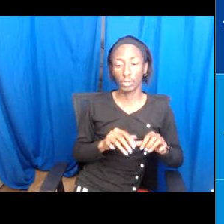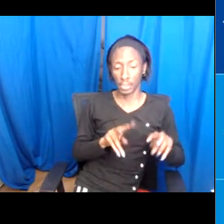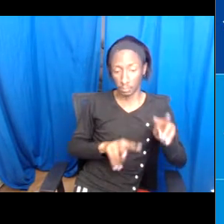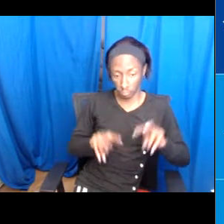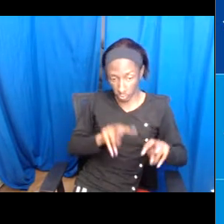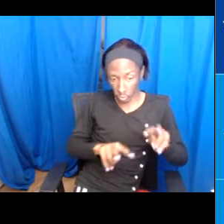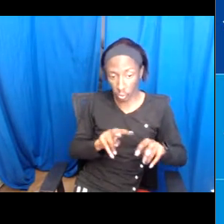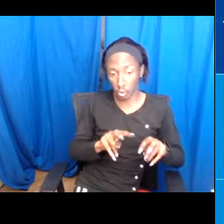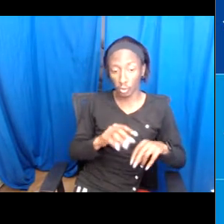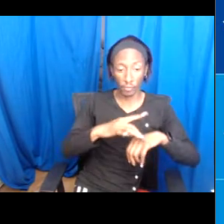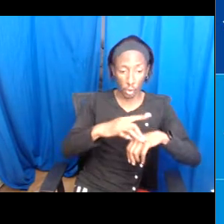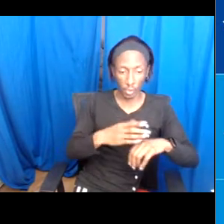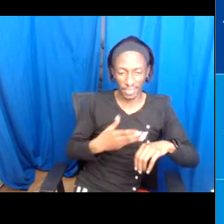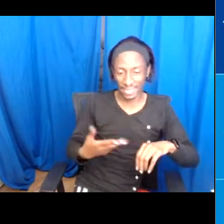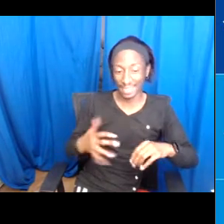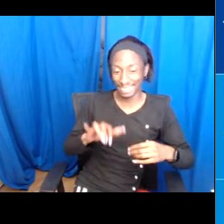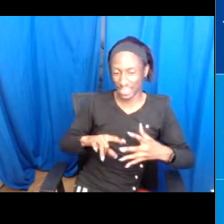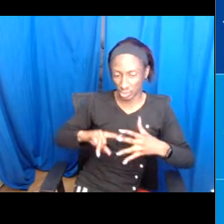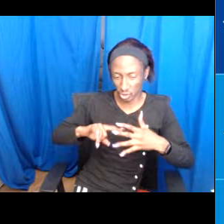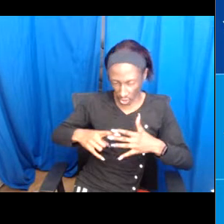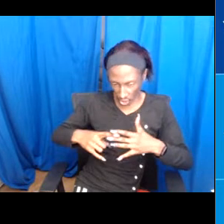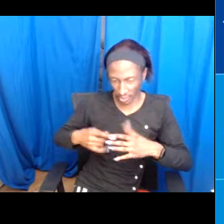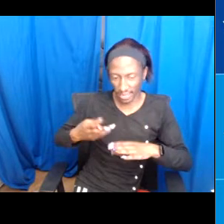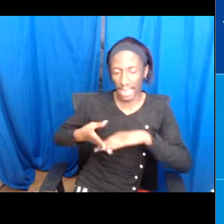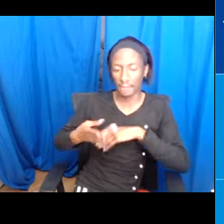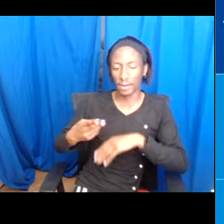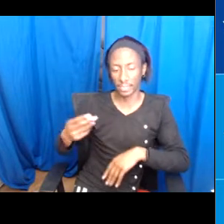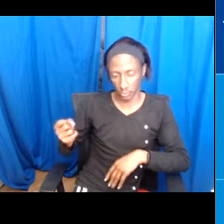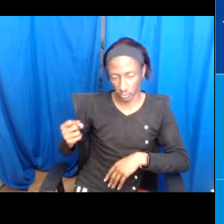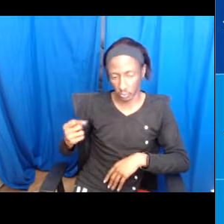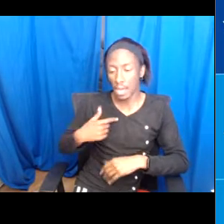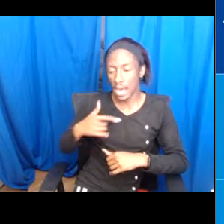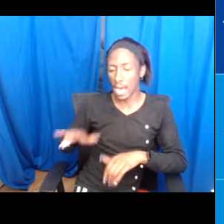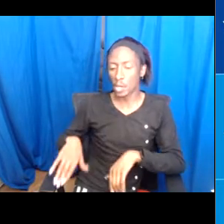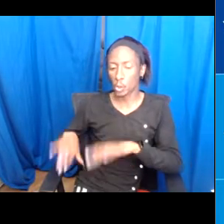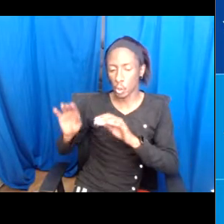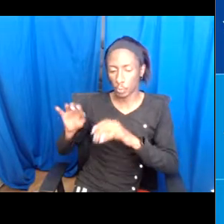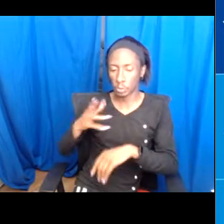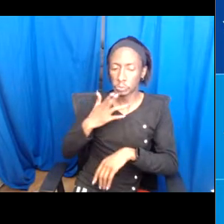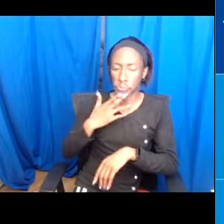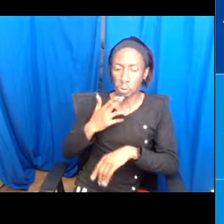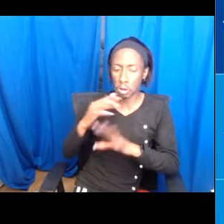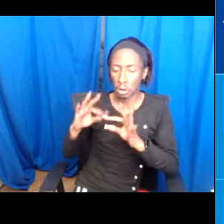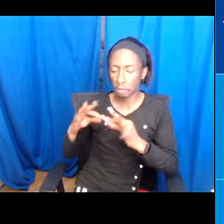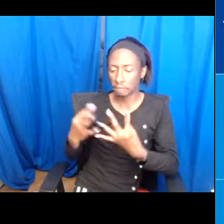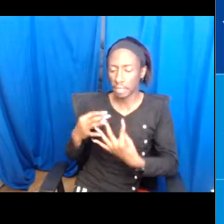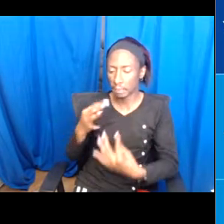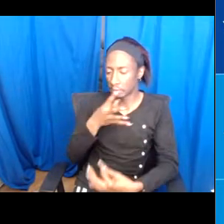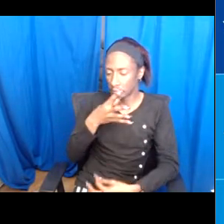when I got out of high school. I grew up on a small family farm in North Central Iowa. And I did not want to be a farmer.